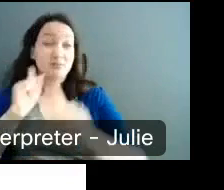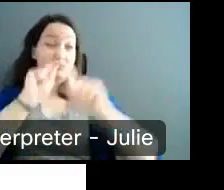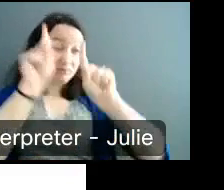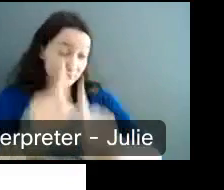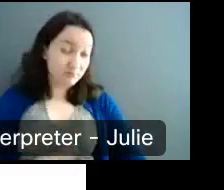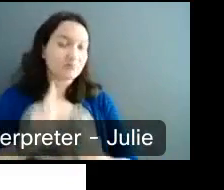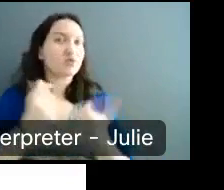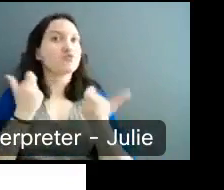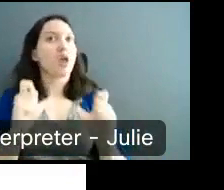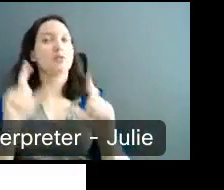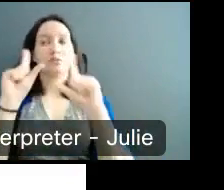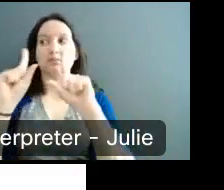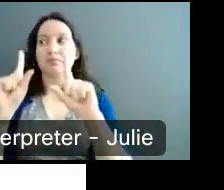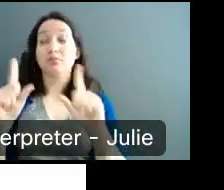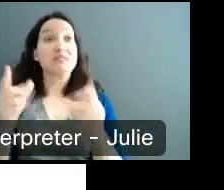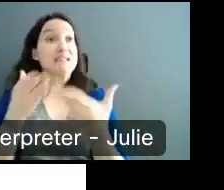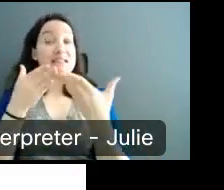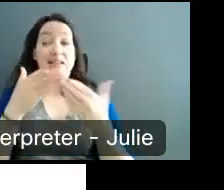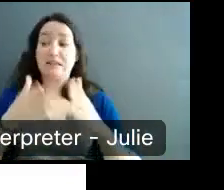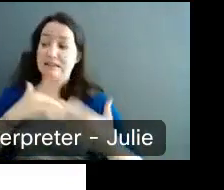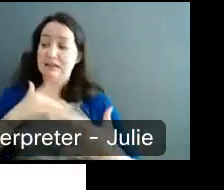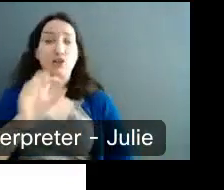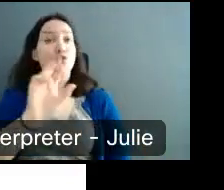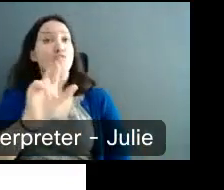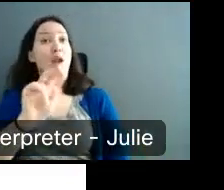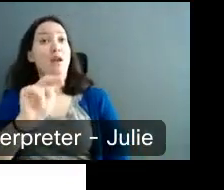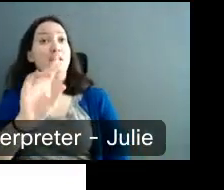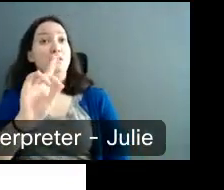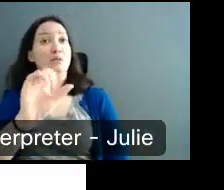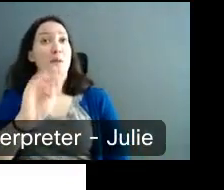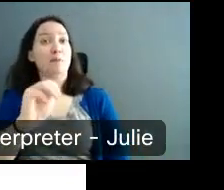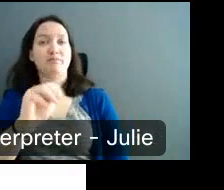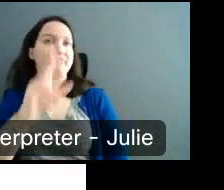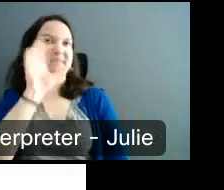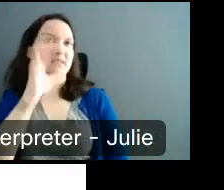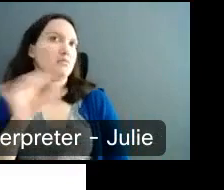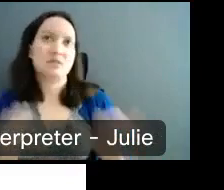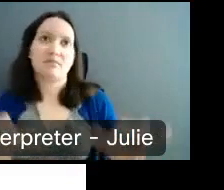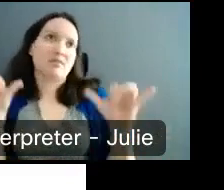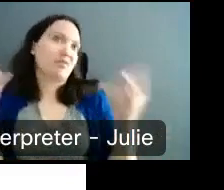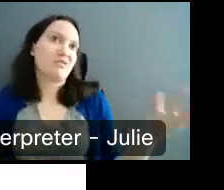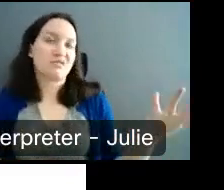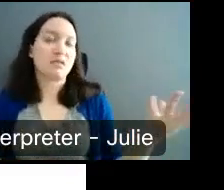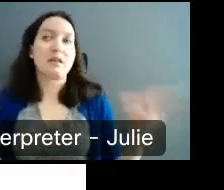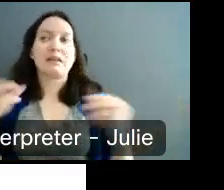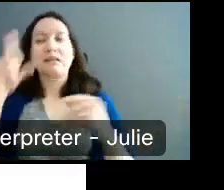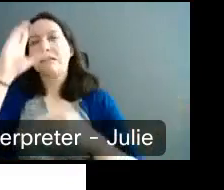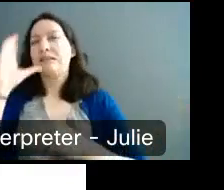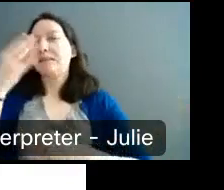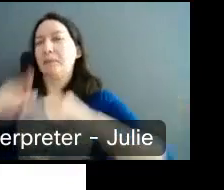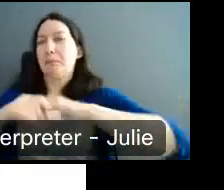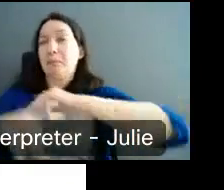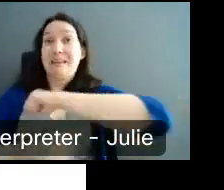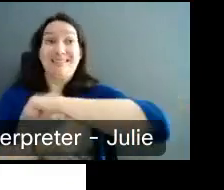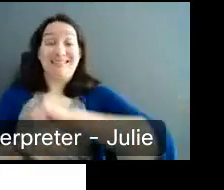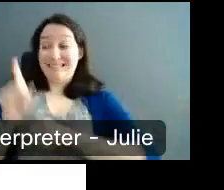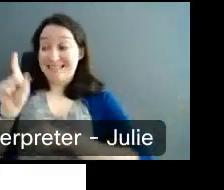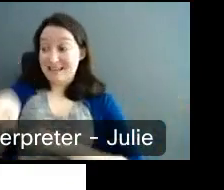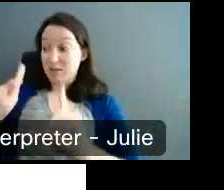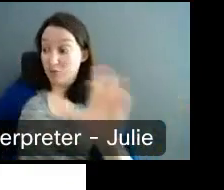And generally, when you randomize them, no difference, which suggests that it's the underlying need of the population for readmission.